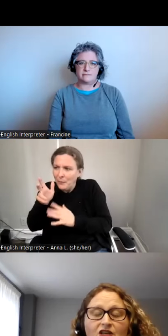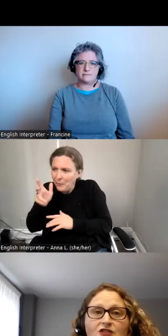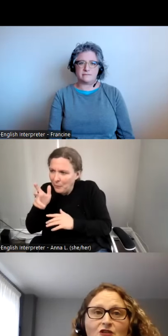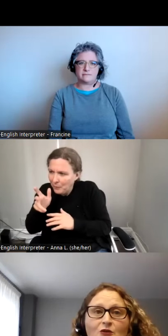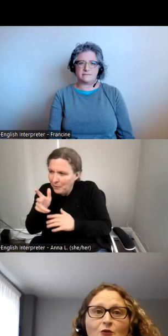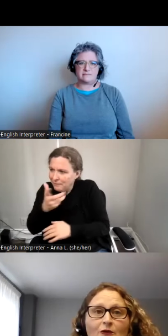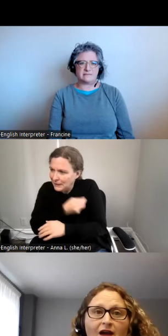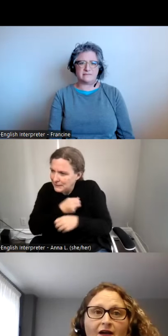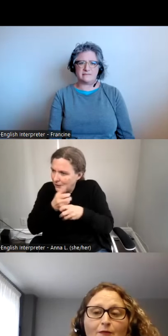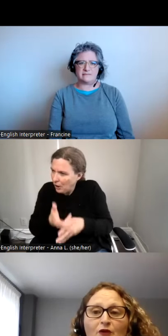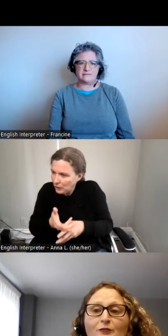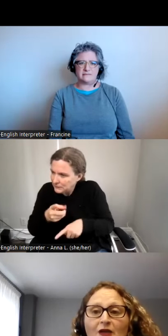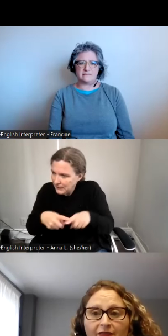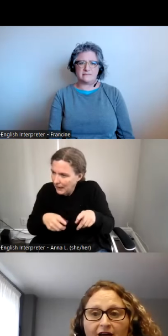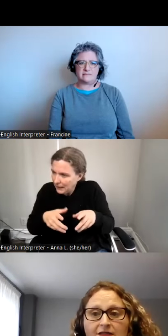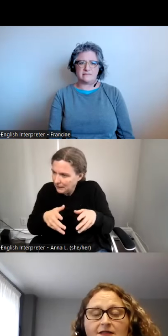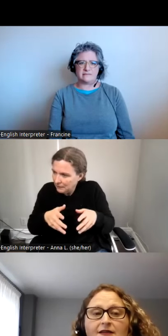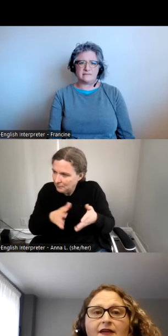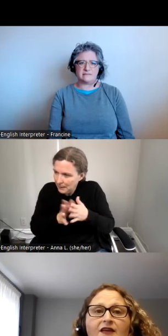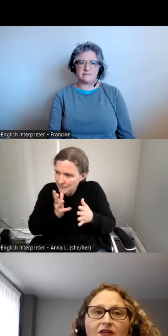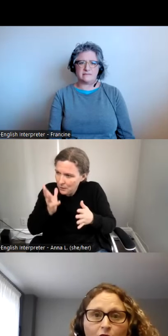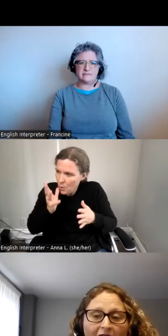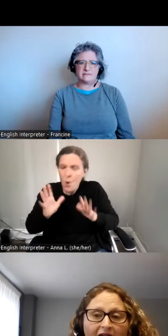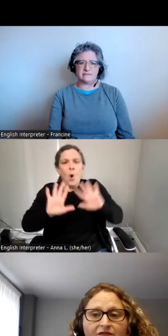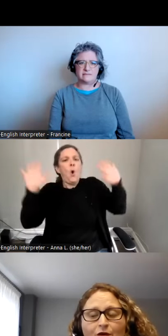up. So when